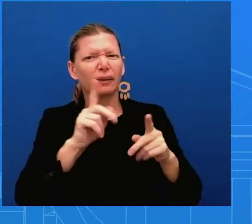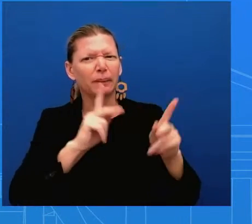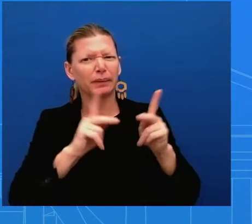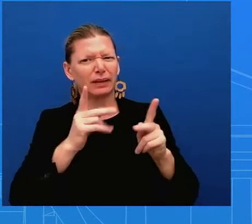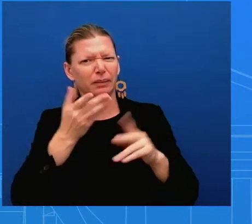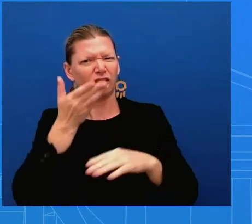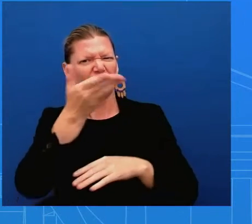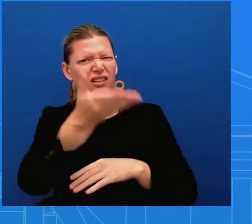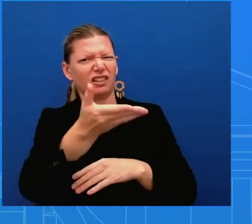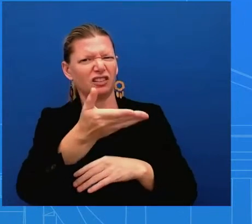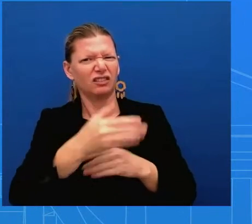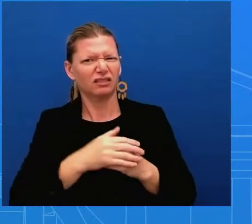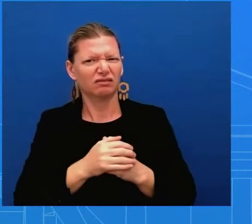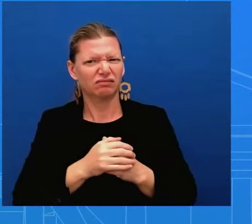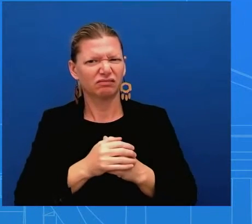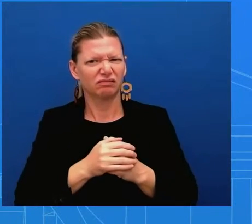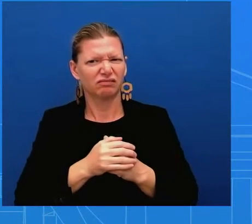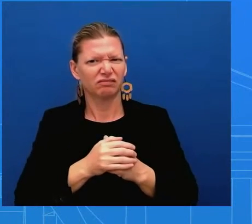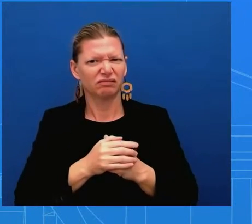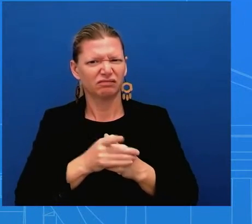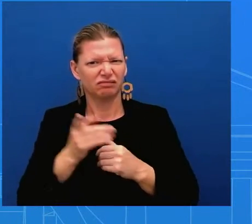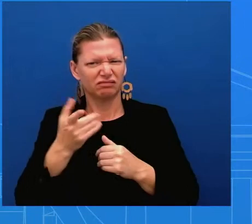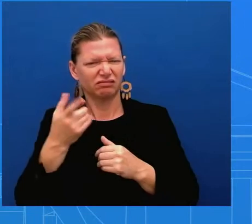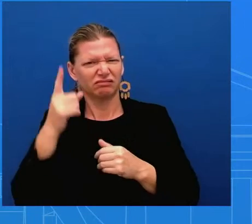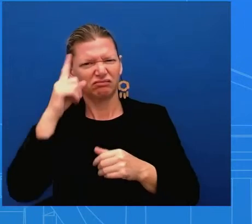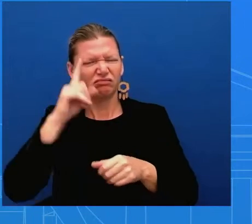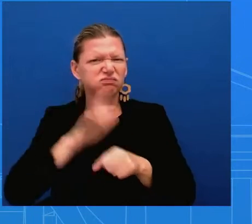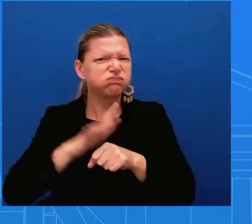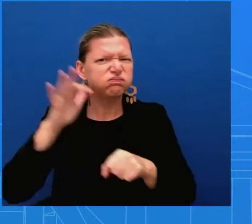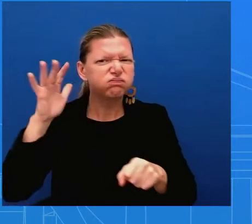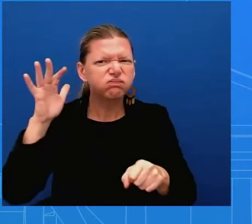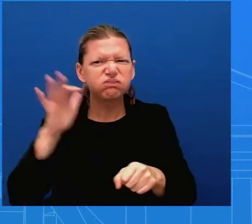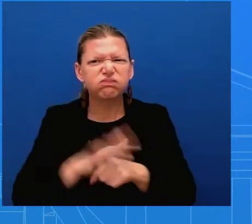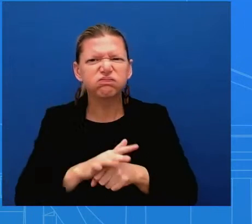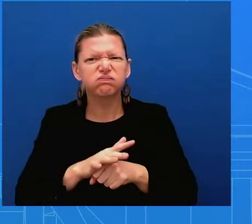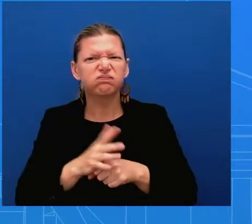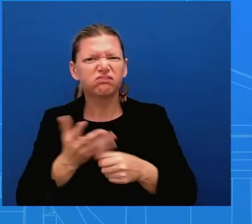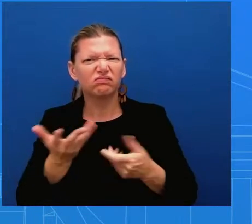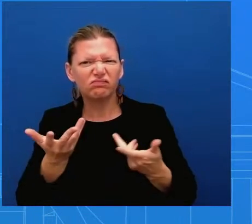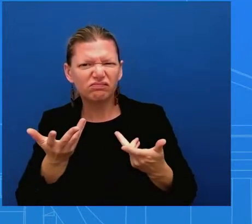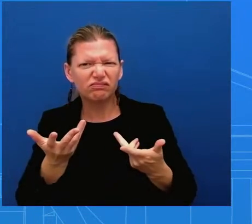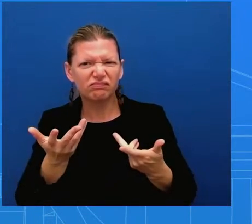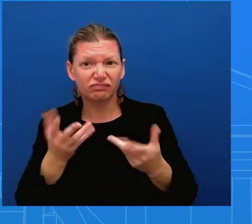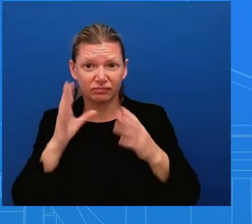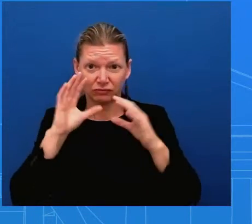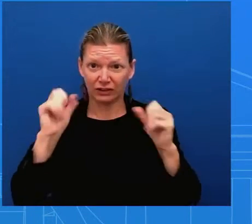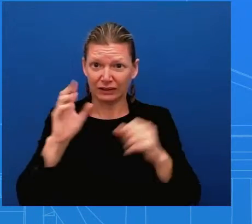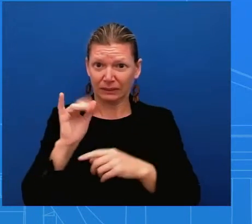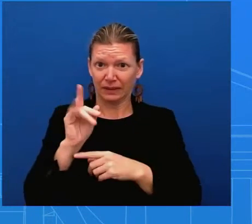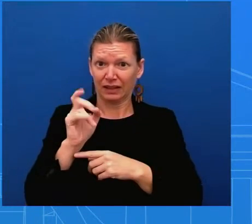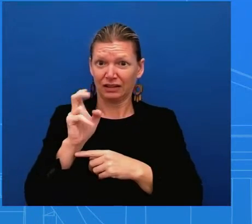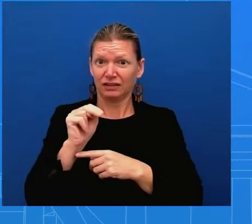Obviously, President Biden said early on in his administration that he would fire on the spot anyone who bullied or unfairly bul- --